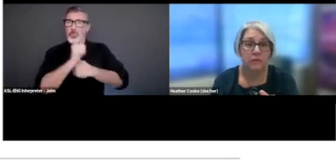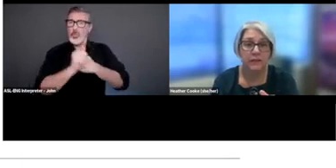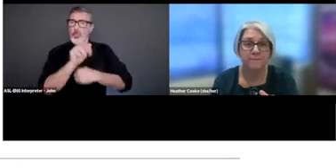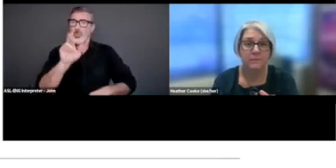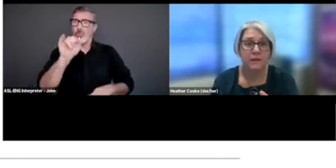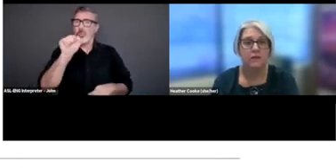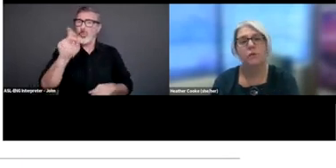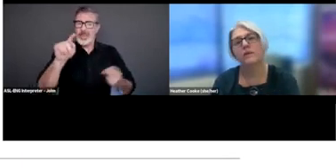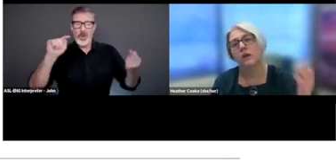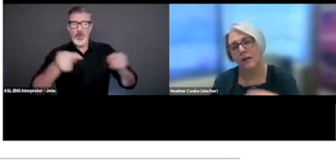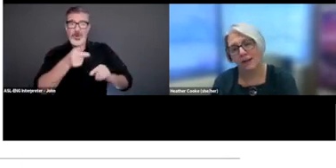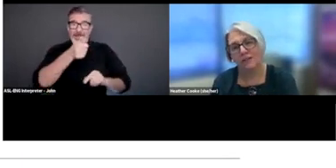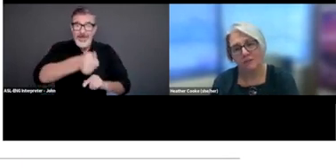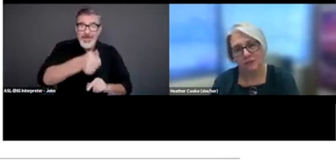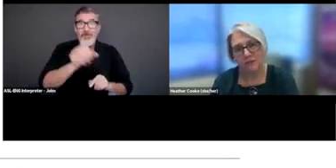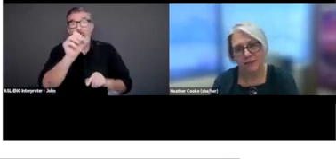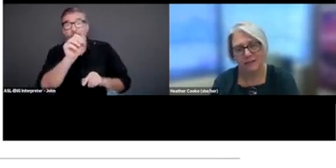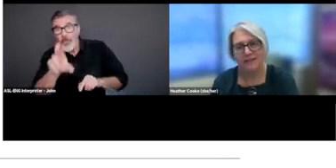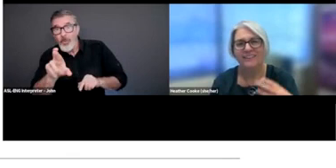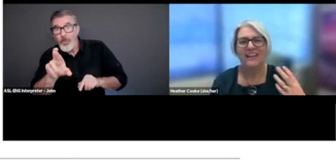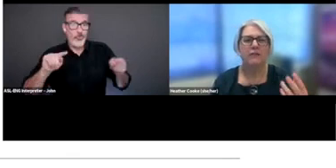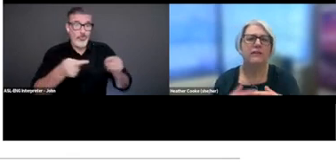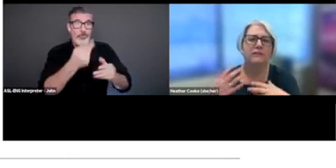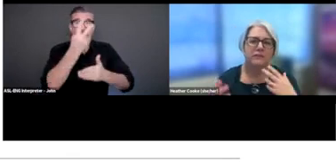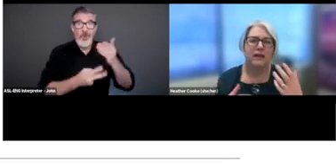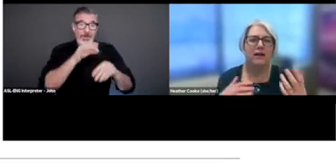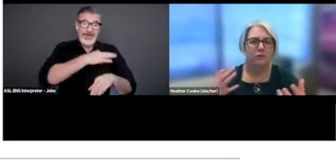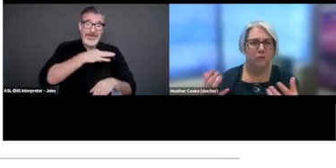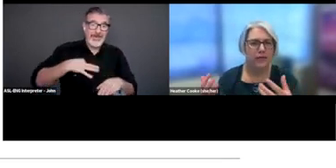injury. So with the creation of the toolkit, staff really do now